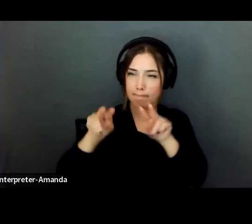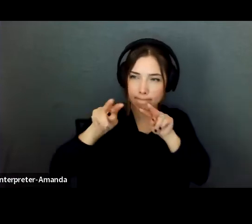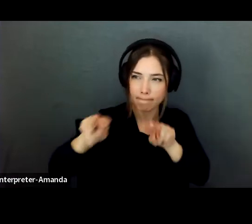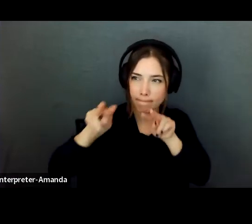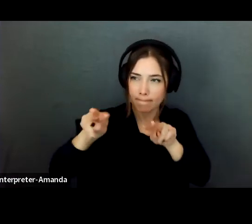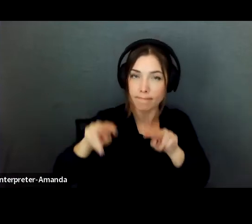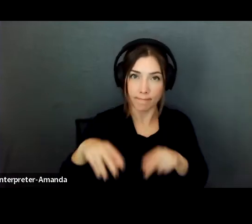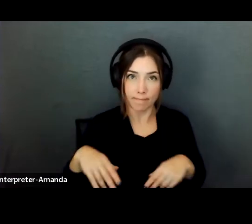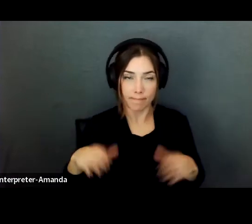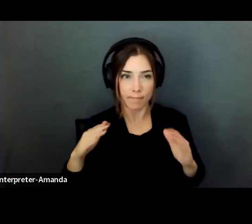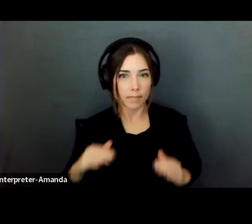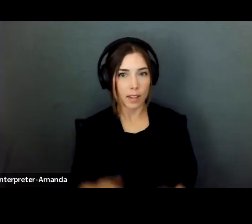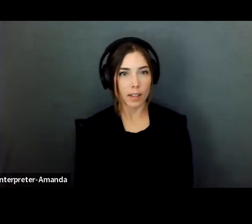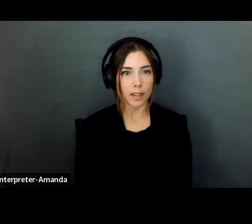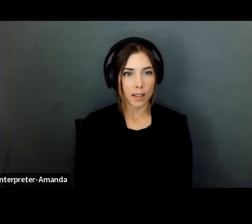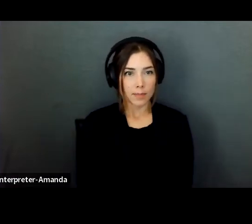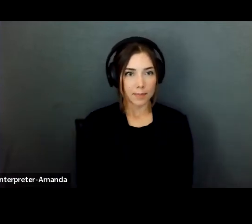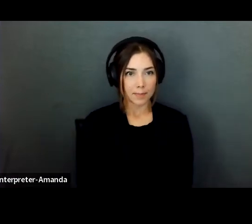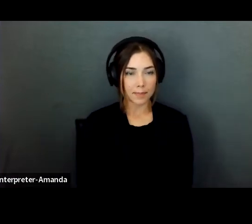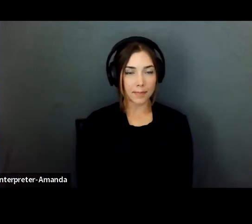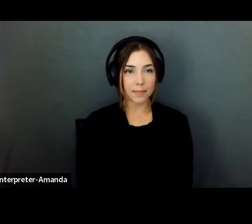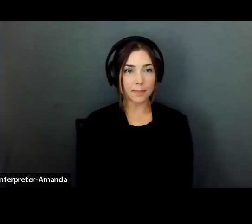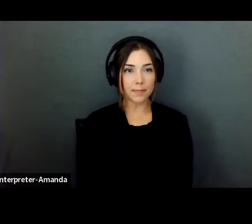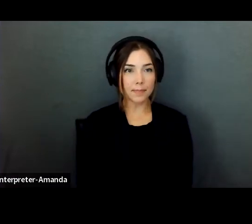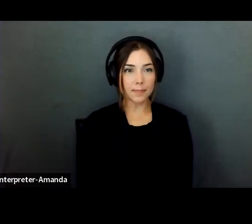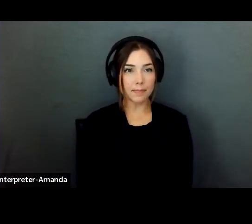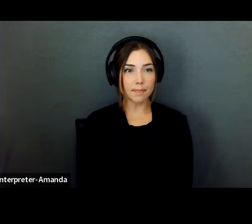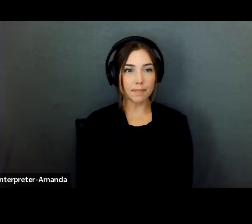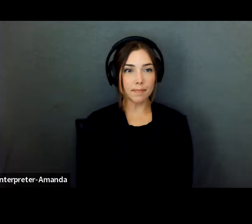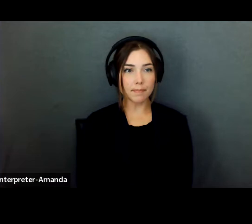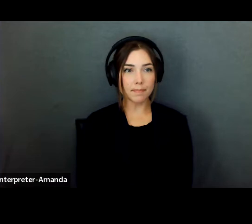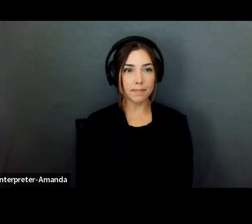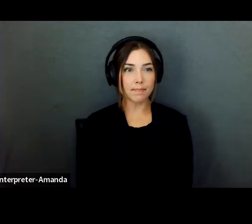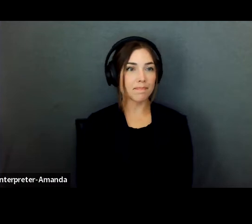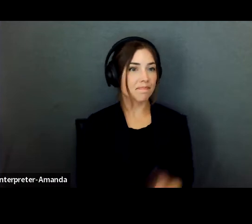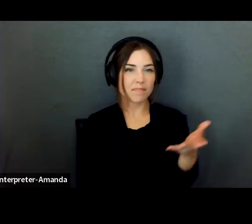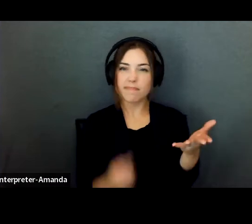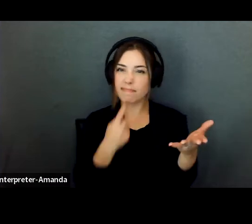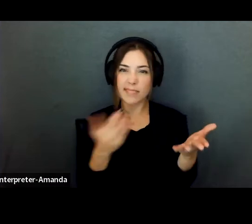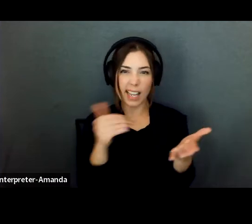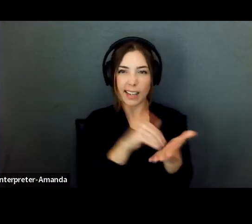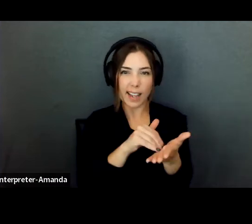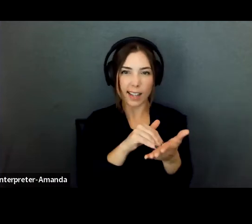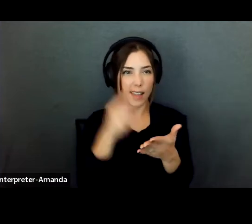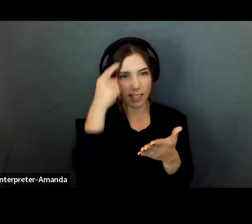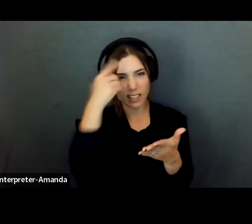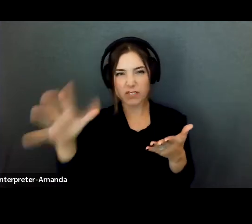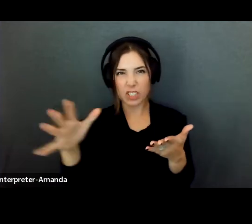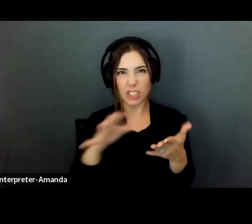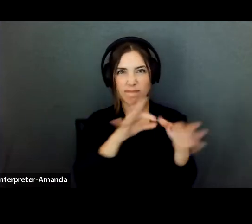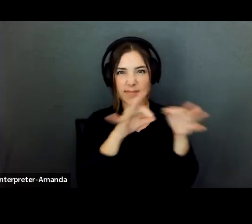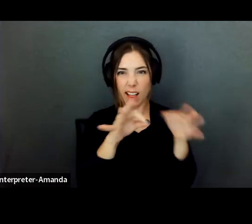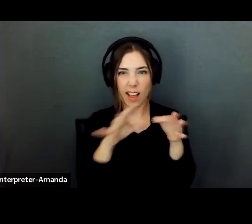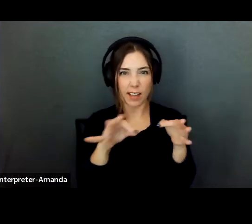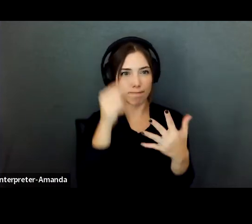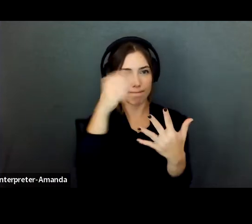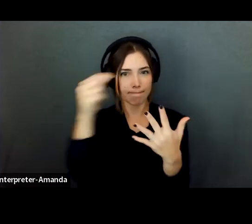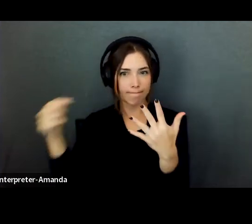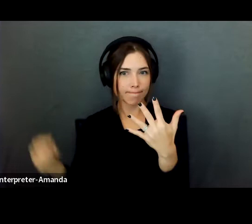So here's just the restate, I think we've covered those opportunities for engagement.